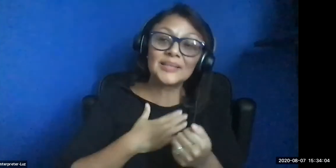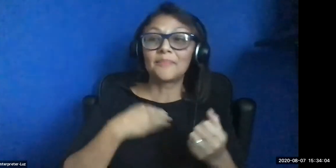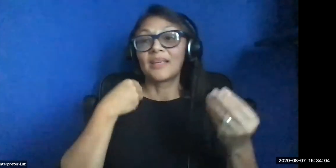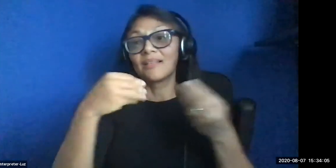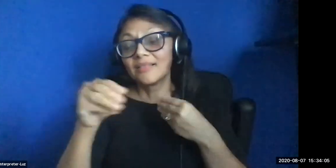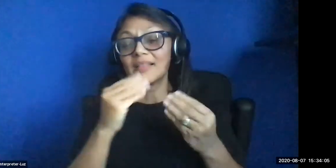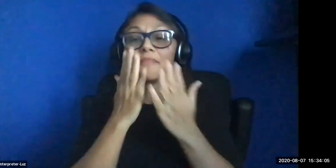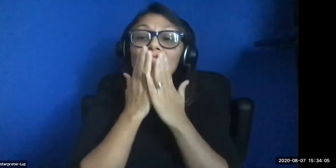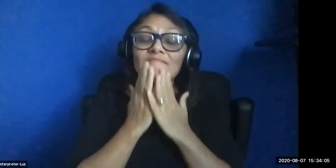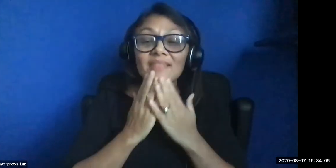Channelle Charest: Oh, good. Thank you guys.